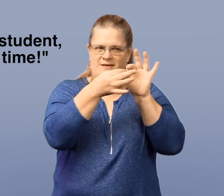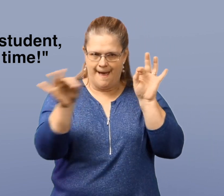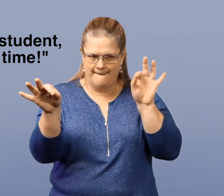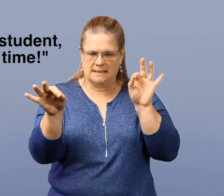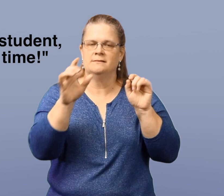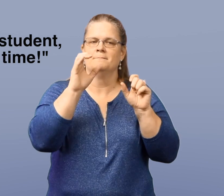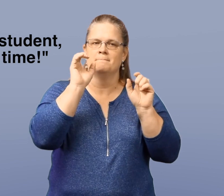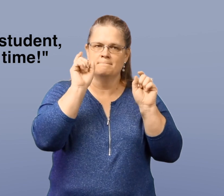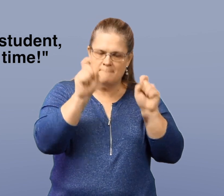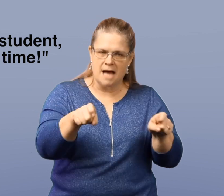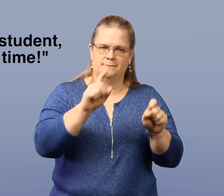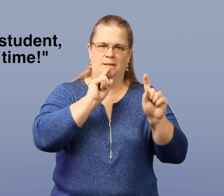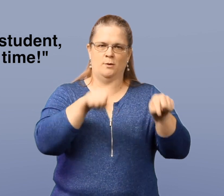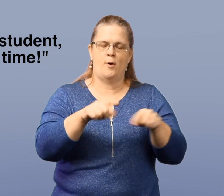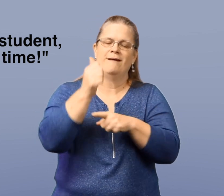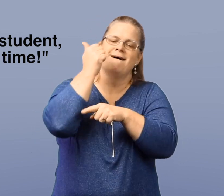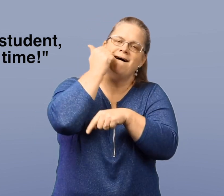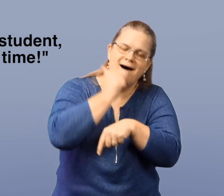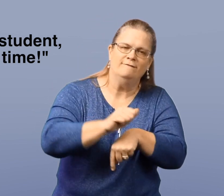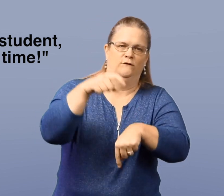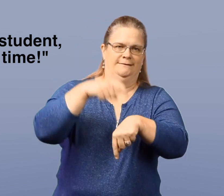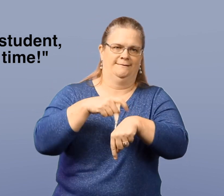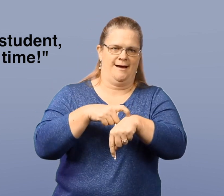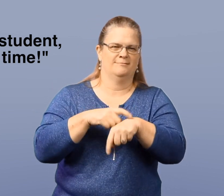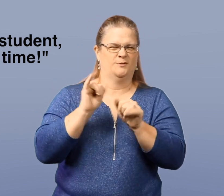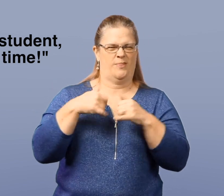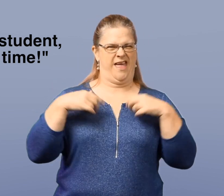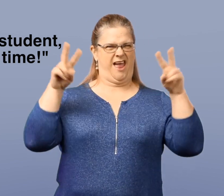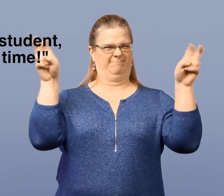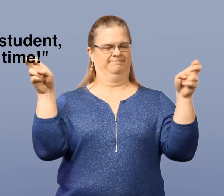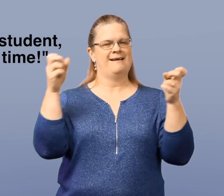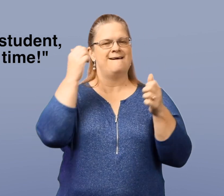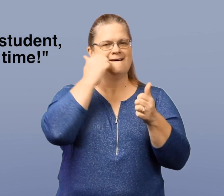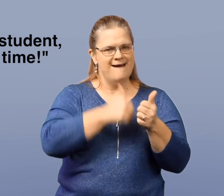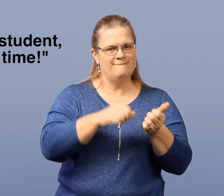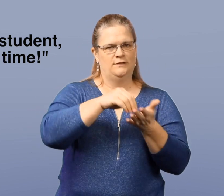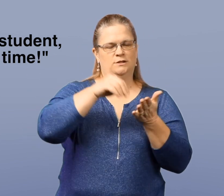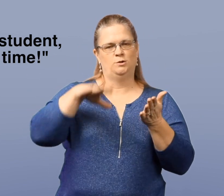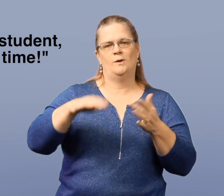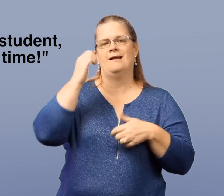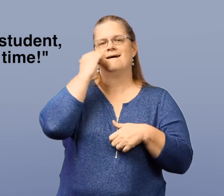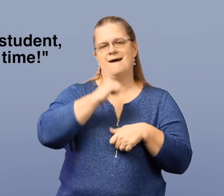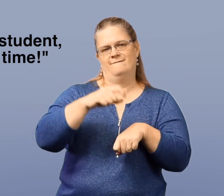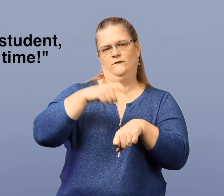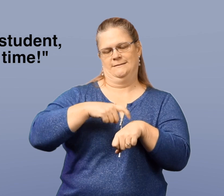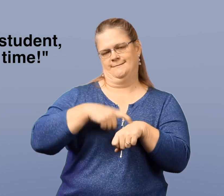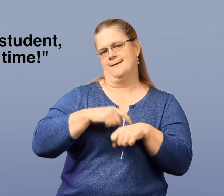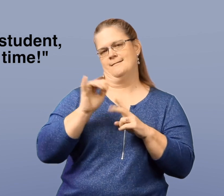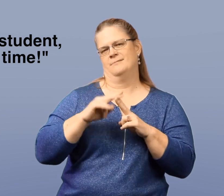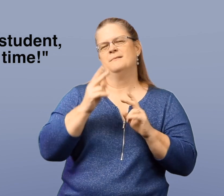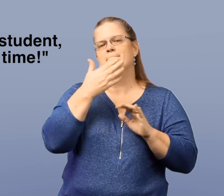of statement must be reported, every time they occur. Again, every student, every time.